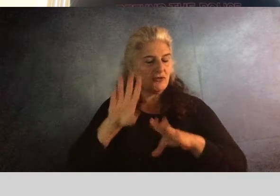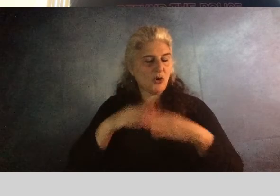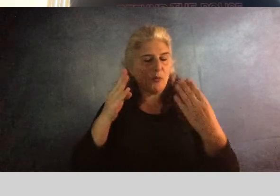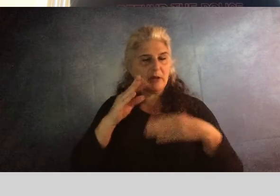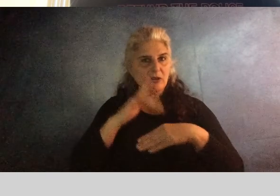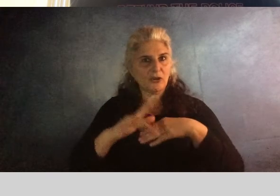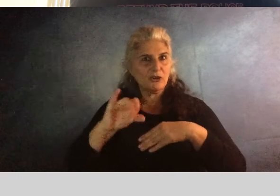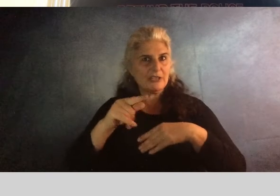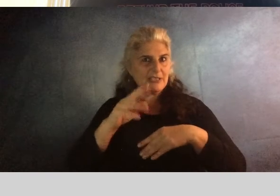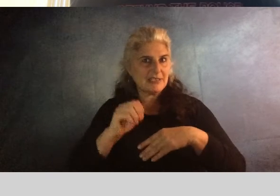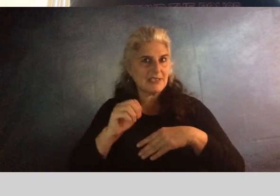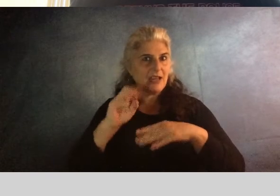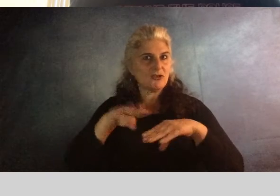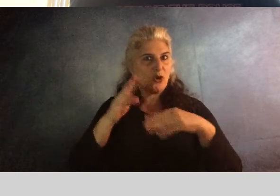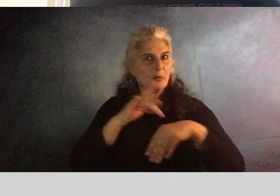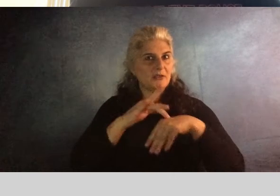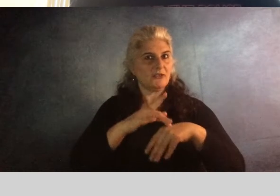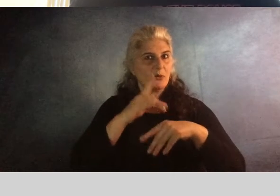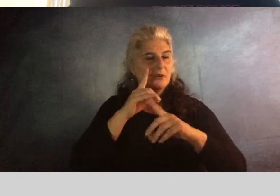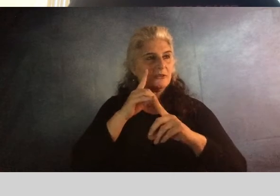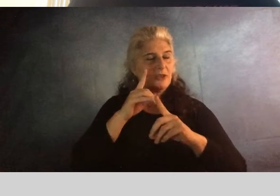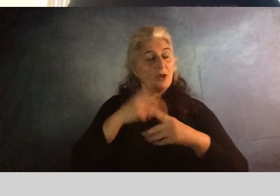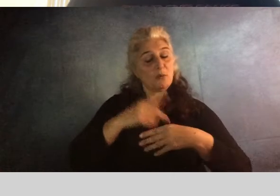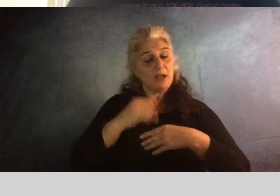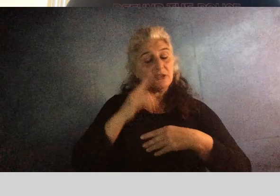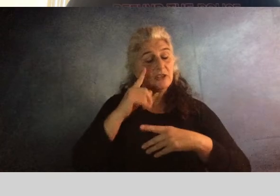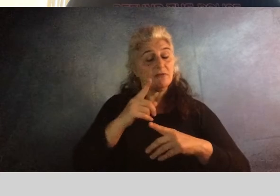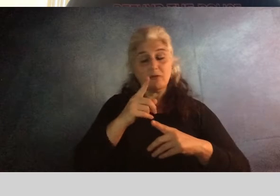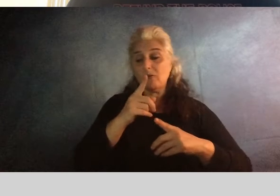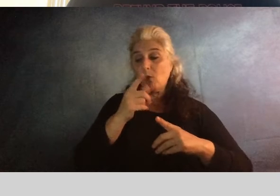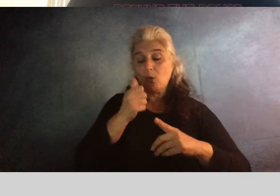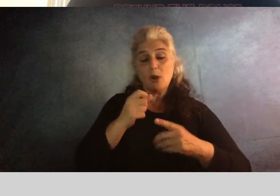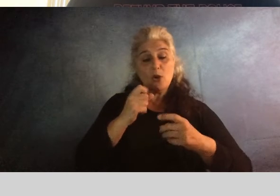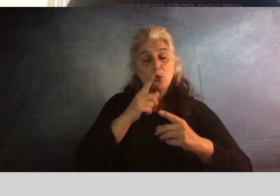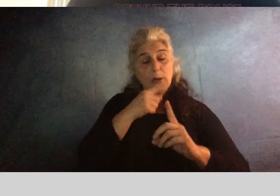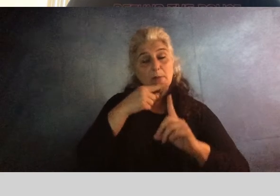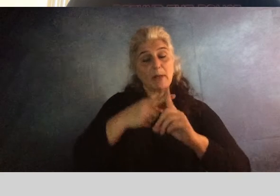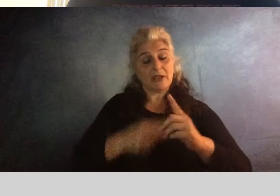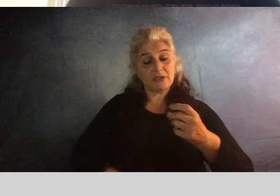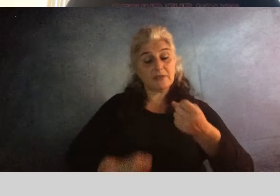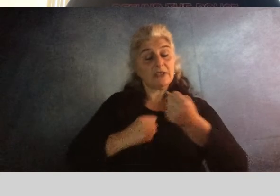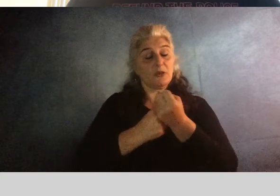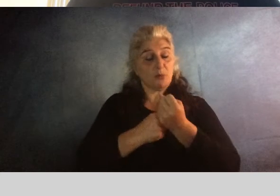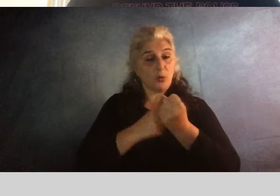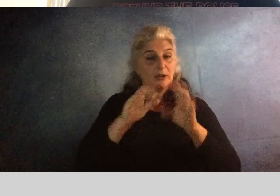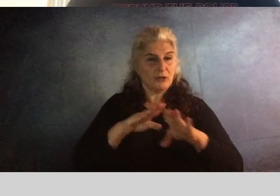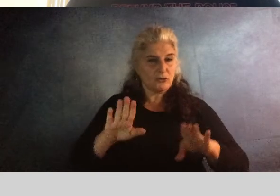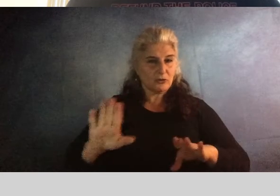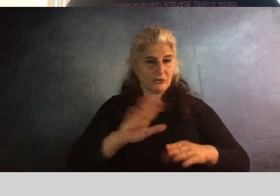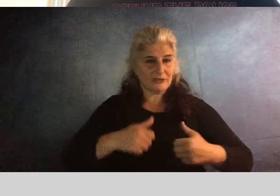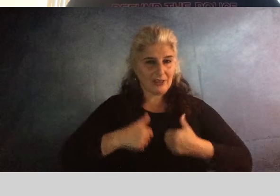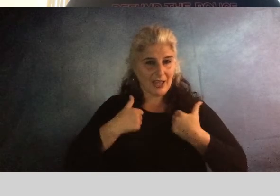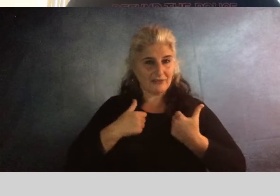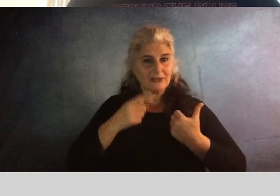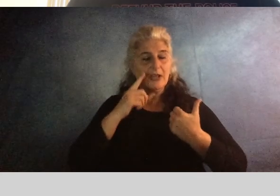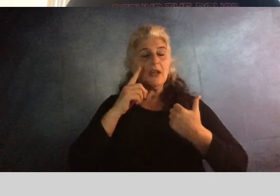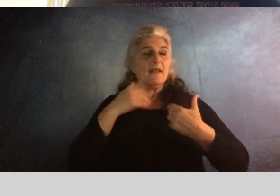focused on positively impacting children's lives. The fund this year seeks to specifically support startups working in the following category areas: